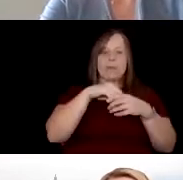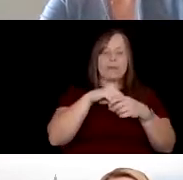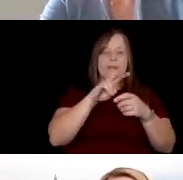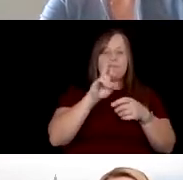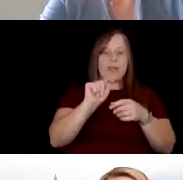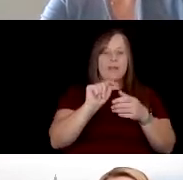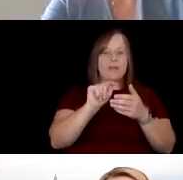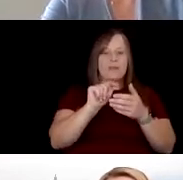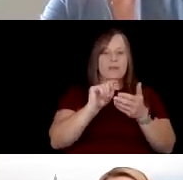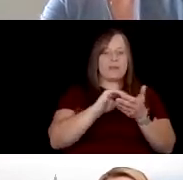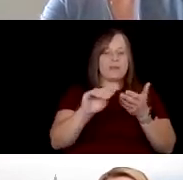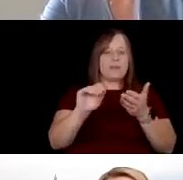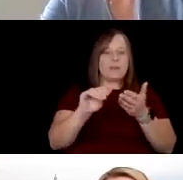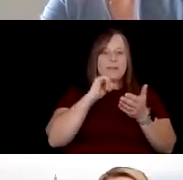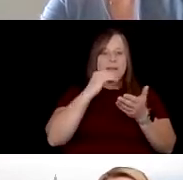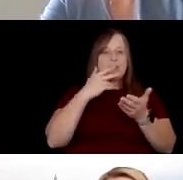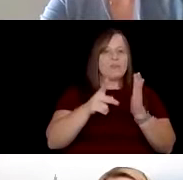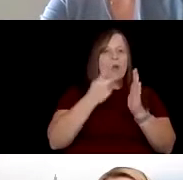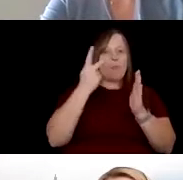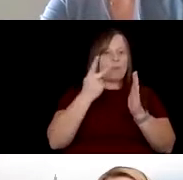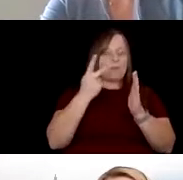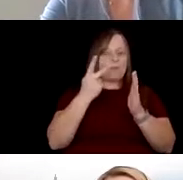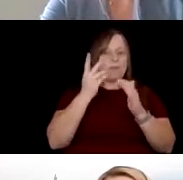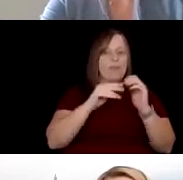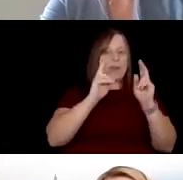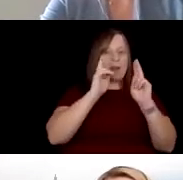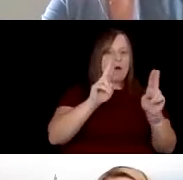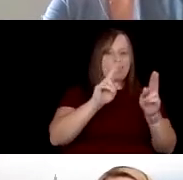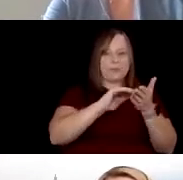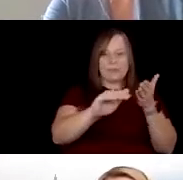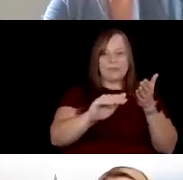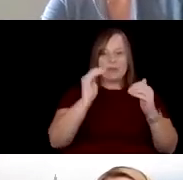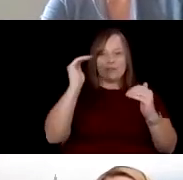for misconduct have double the suicide rate of honorably discharged veterans. It's a very, very high rate.